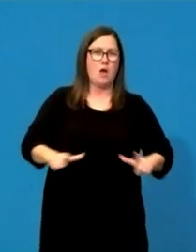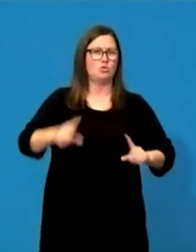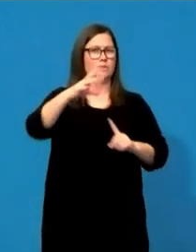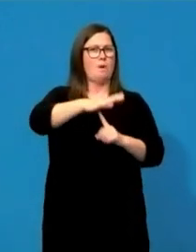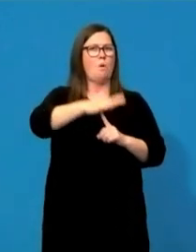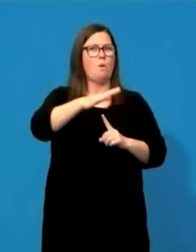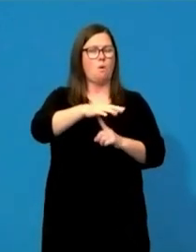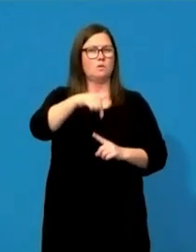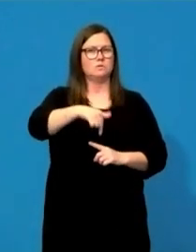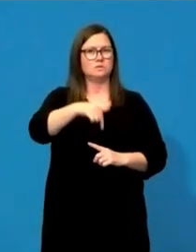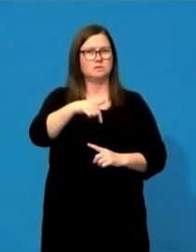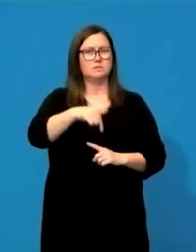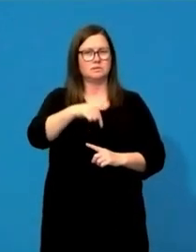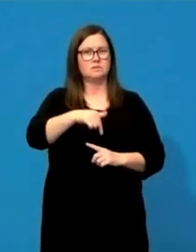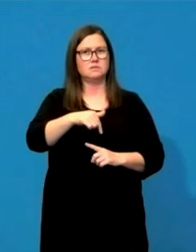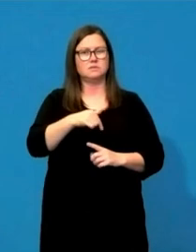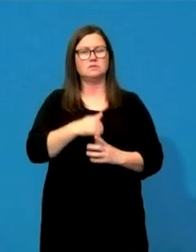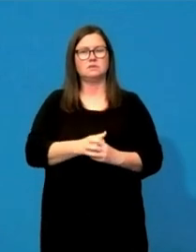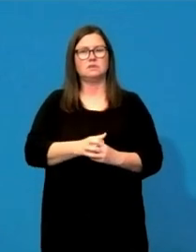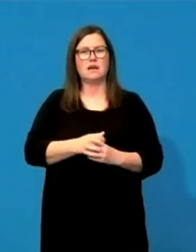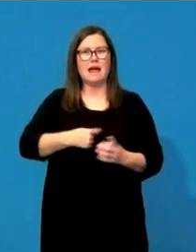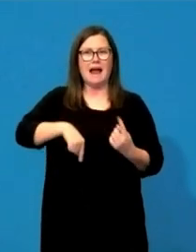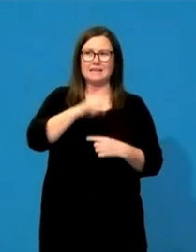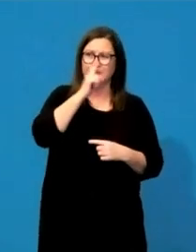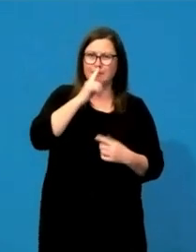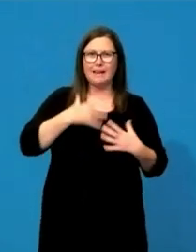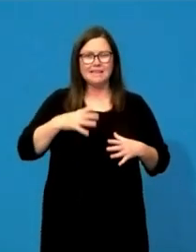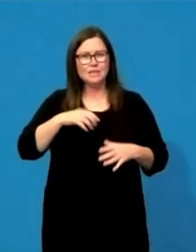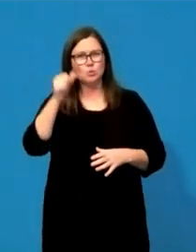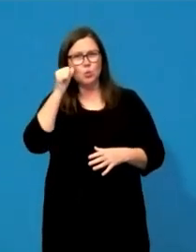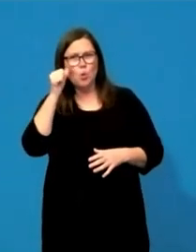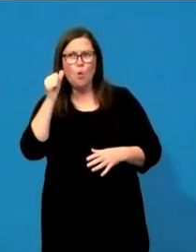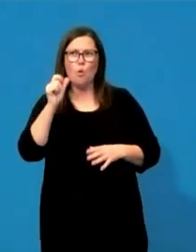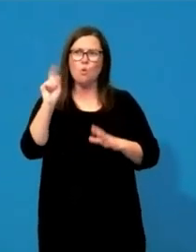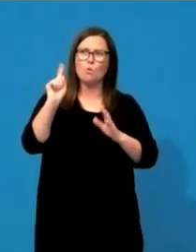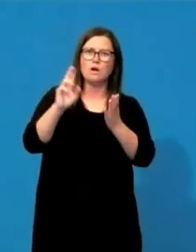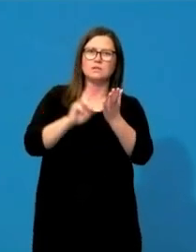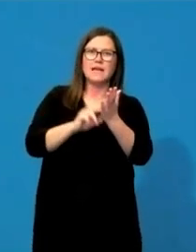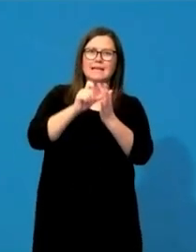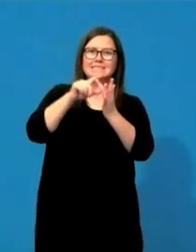NDIS could bring. Because there was also that similar hope about the Homelands Movement.